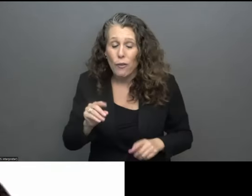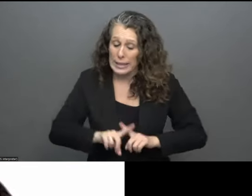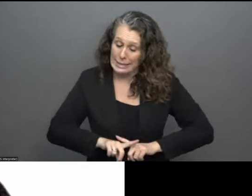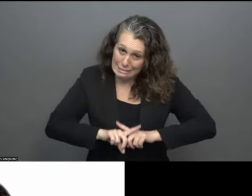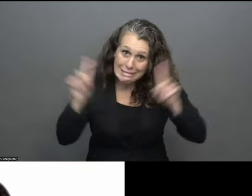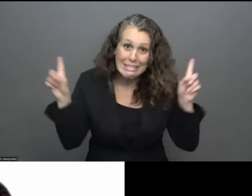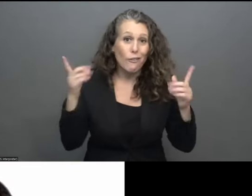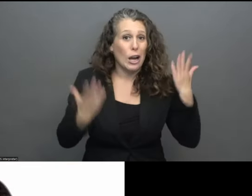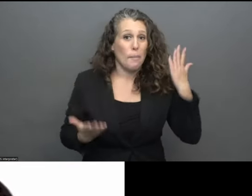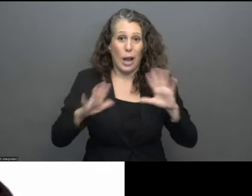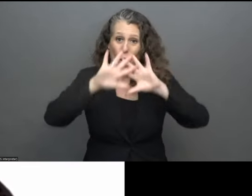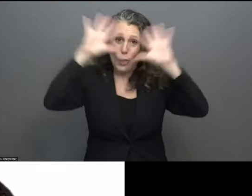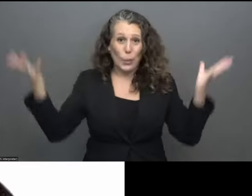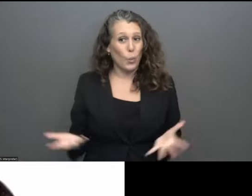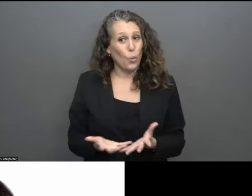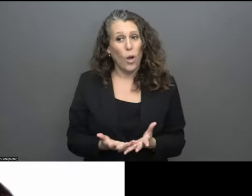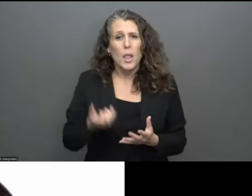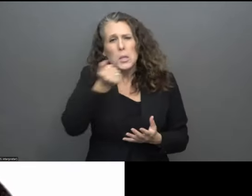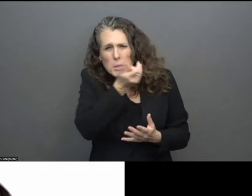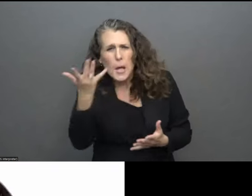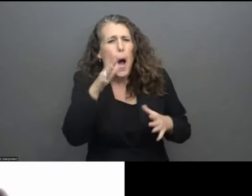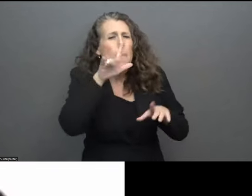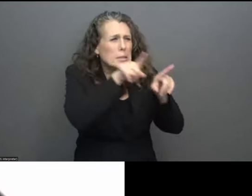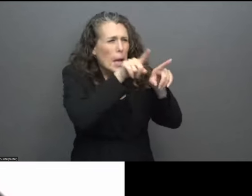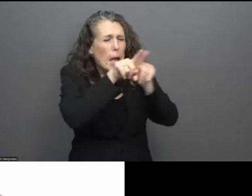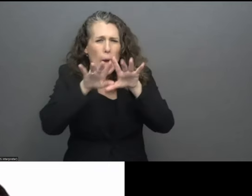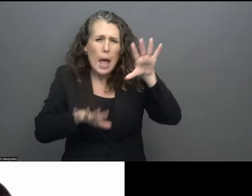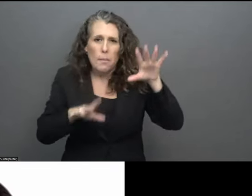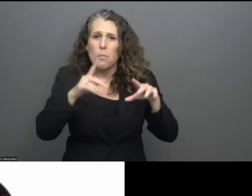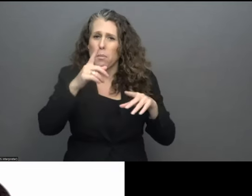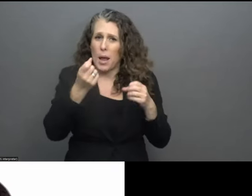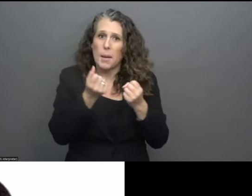similarities and they some huge differences. And we need to be looking at our, our, our